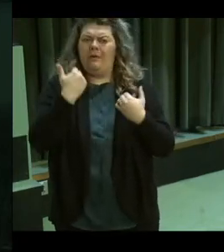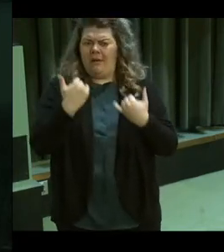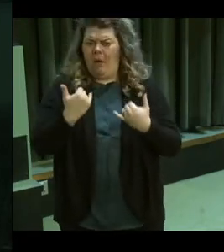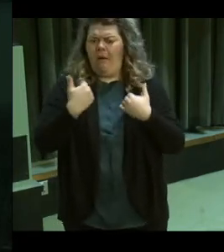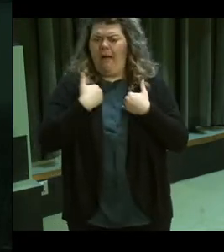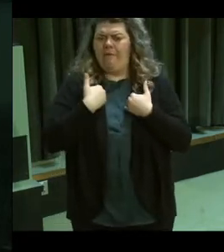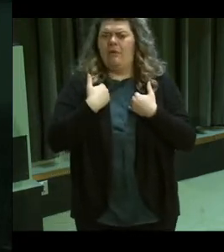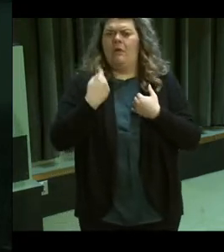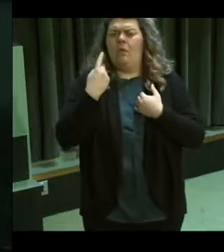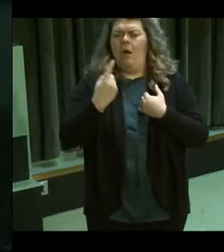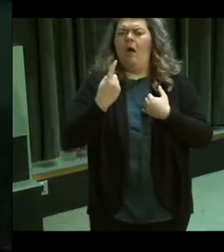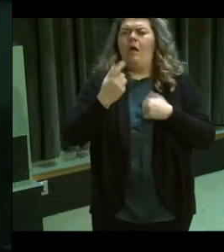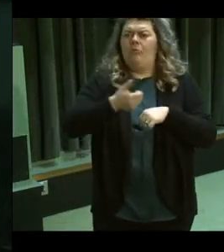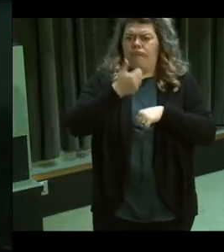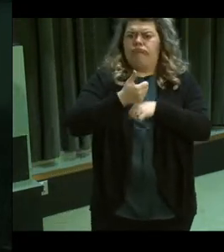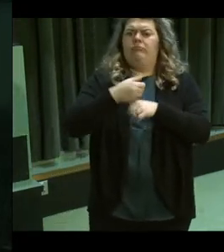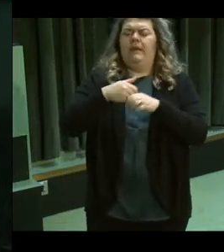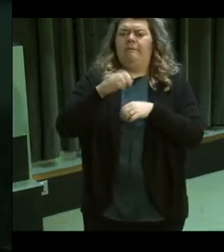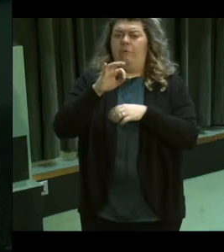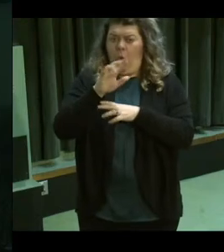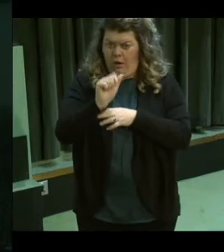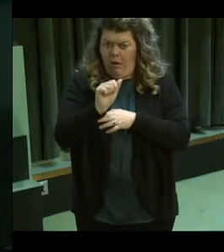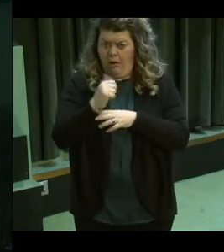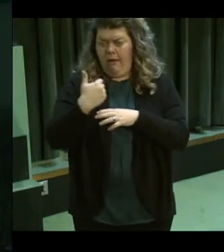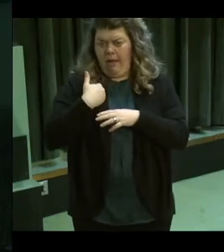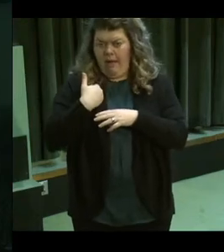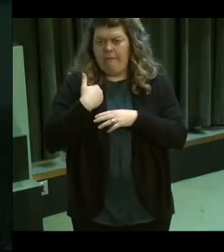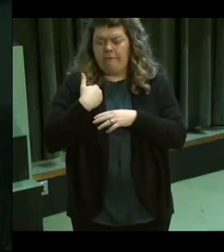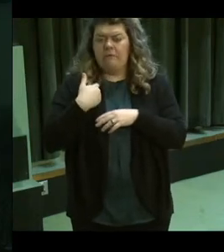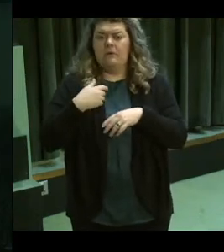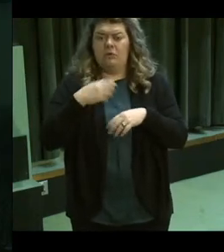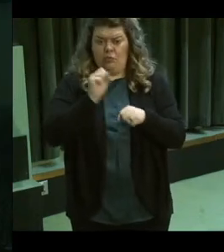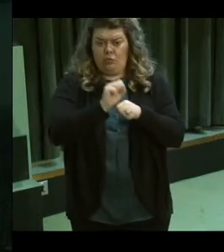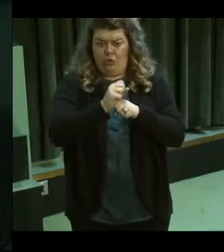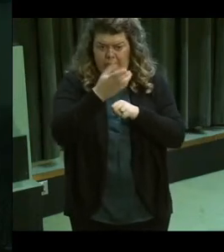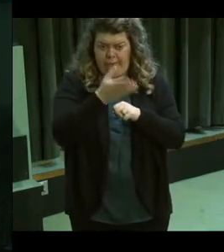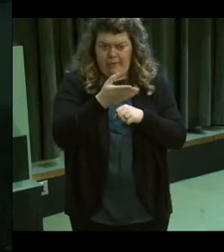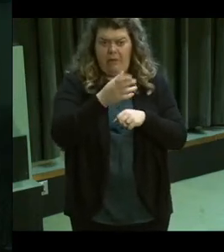there is a movement among the